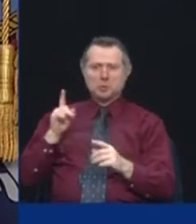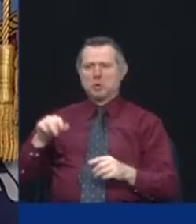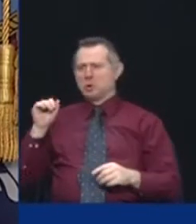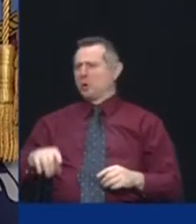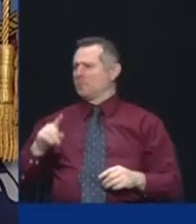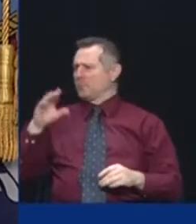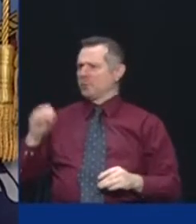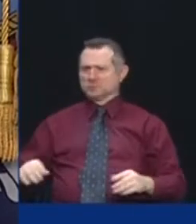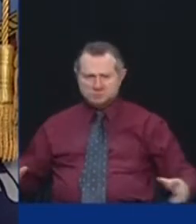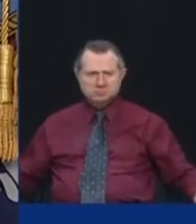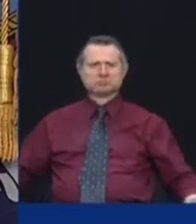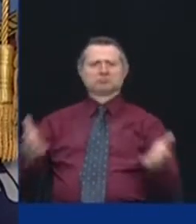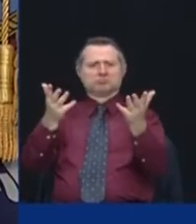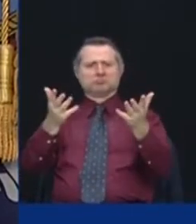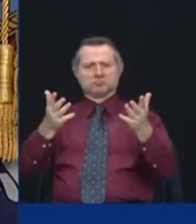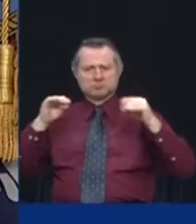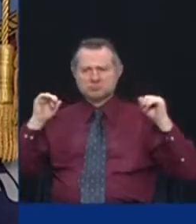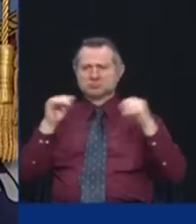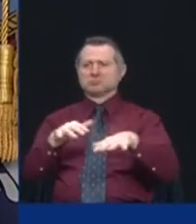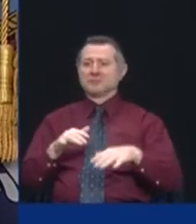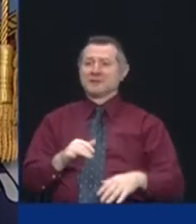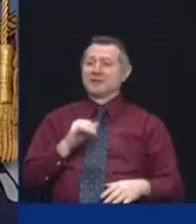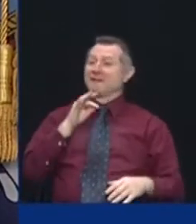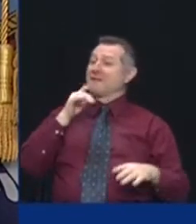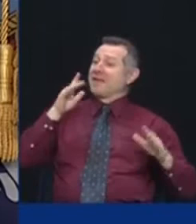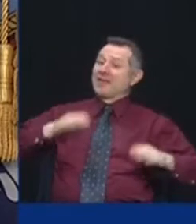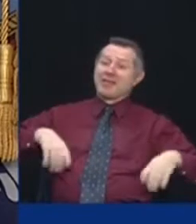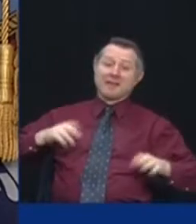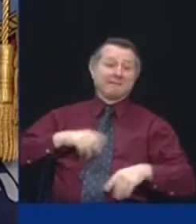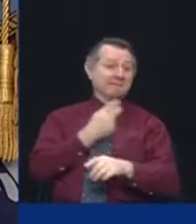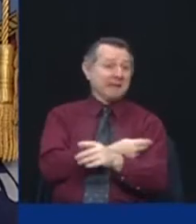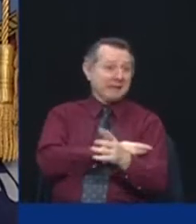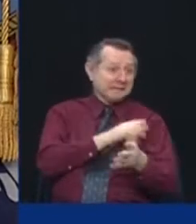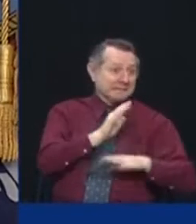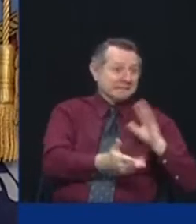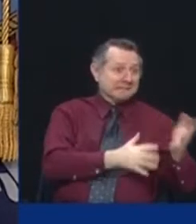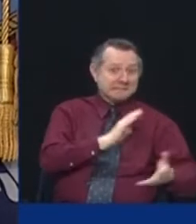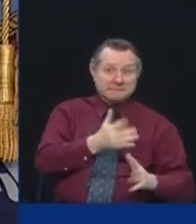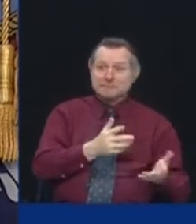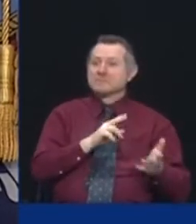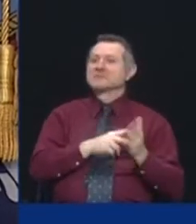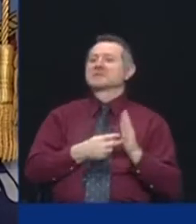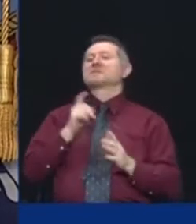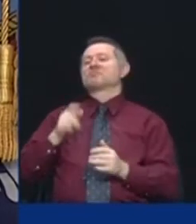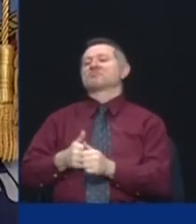IF YOU HAD 100% VACCINATED, YOU COULD FILL THE ENTIRE STADIUM WITH 100% VACCINATED.